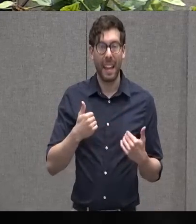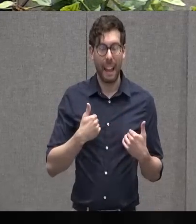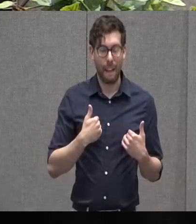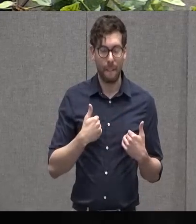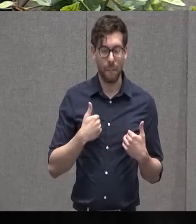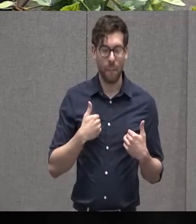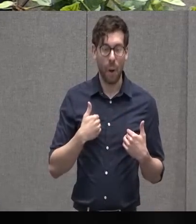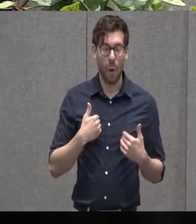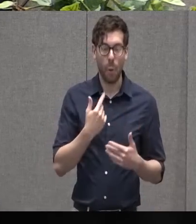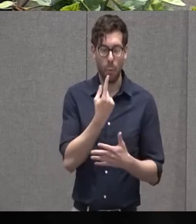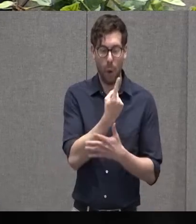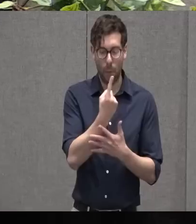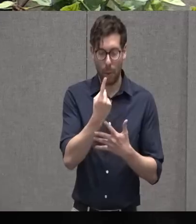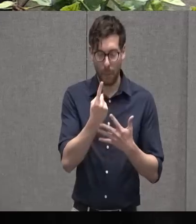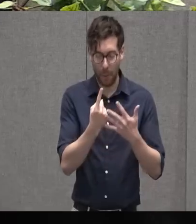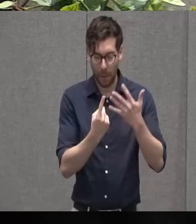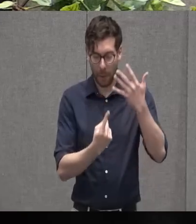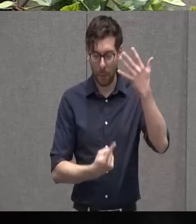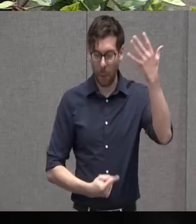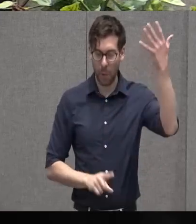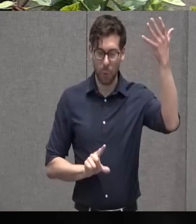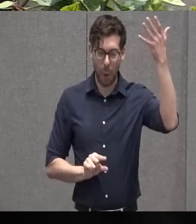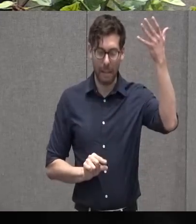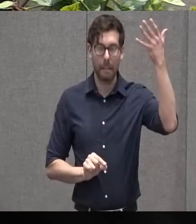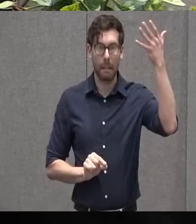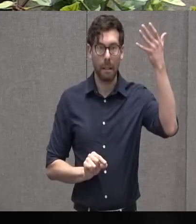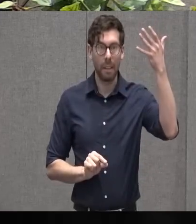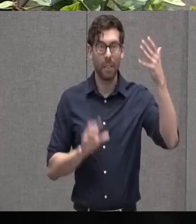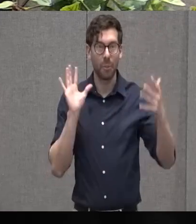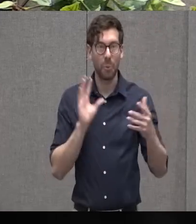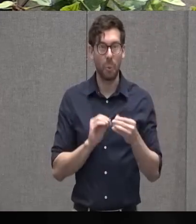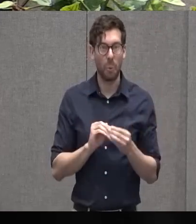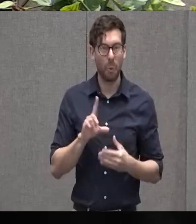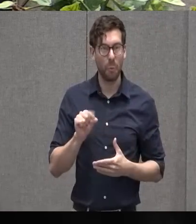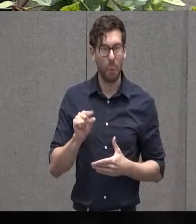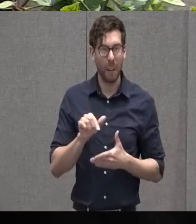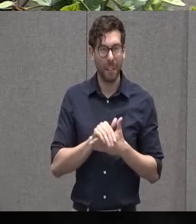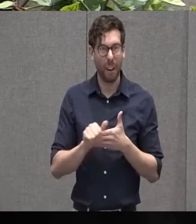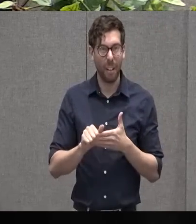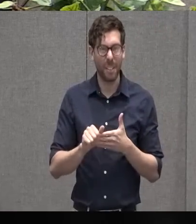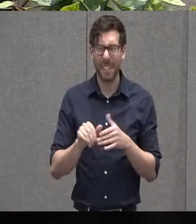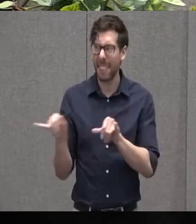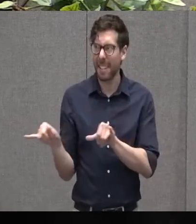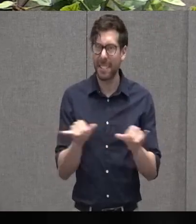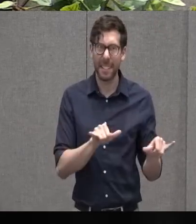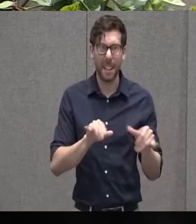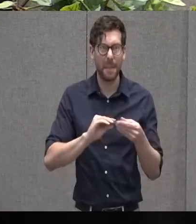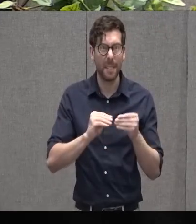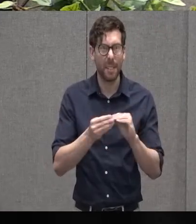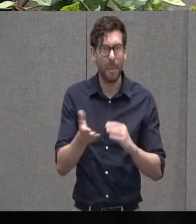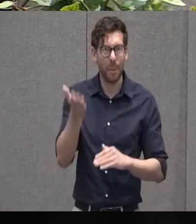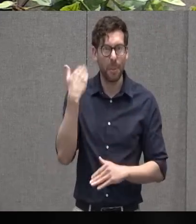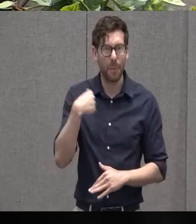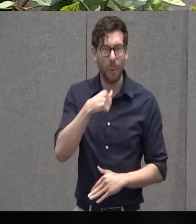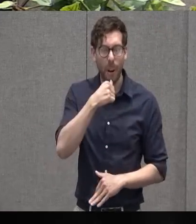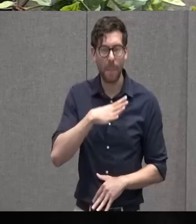That's just like the number Miss Q was talking with us about earlier, number 20.